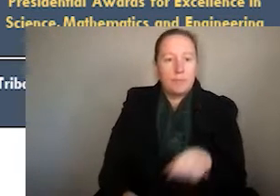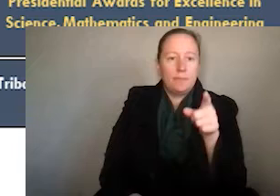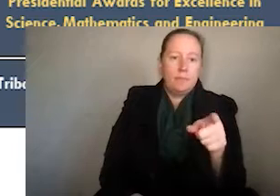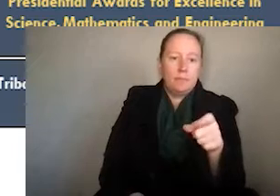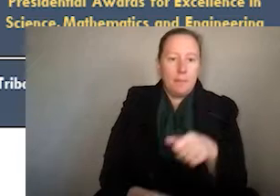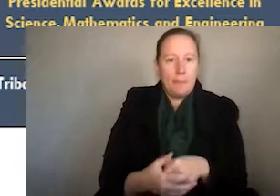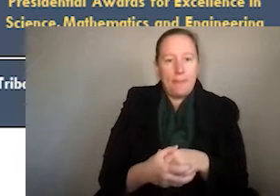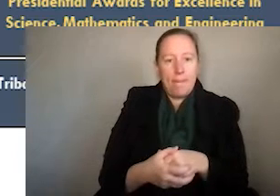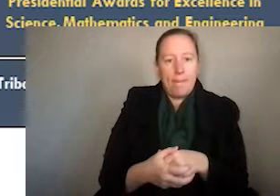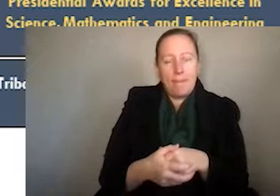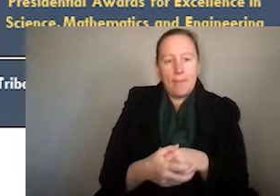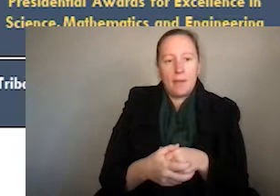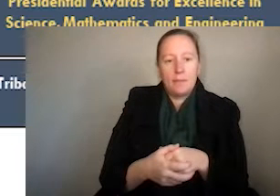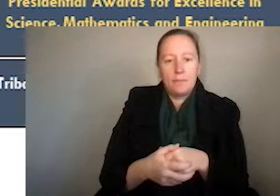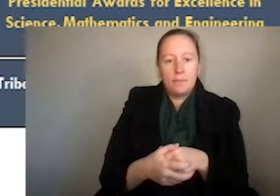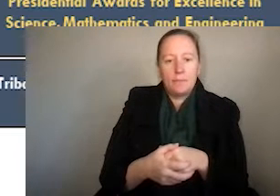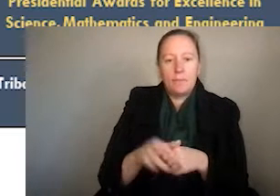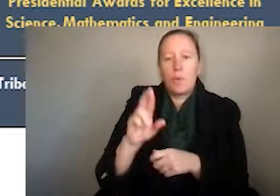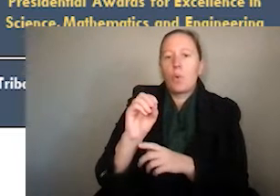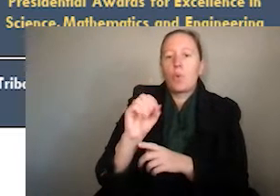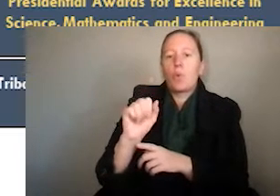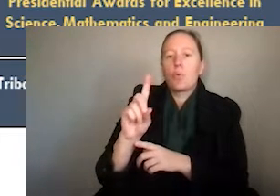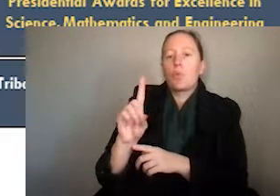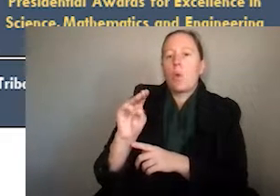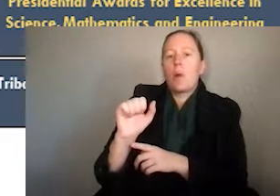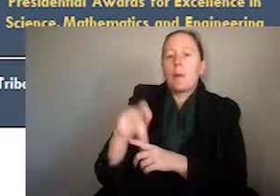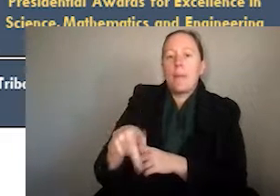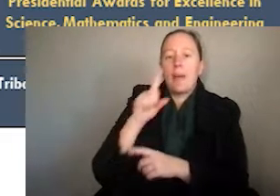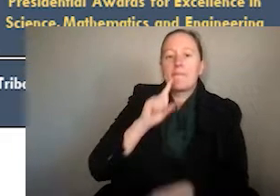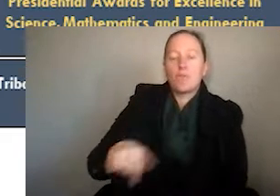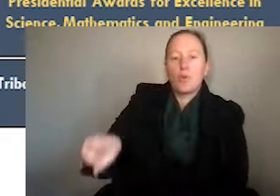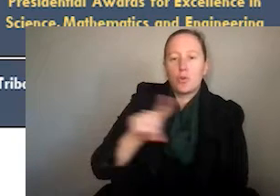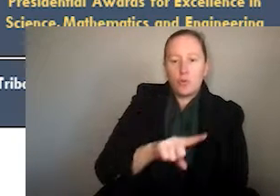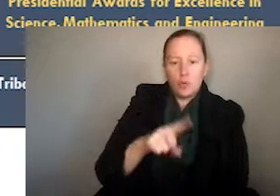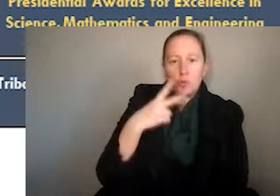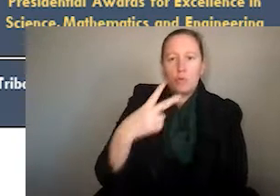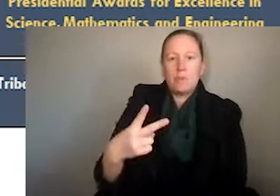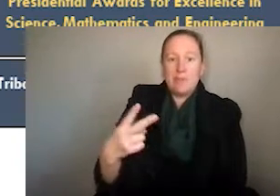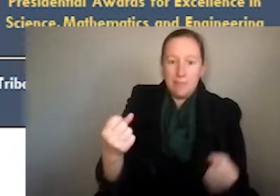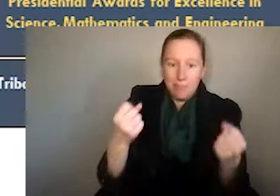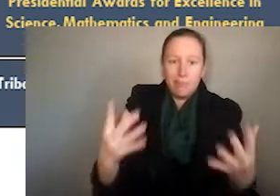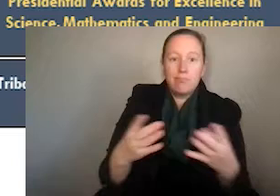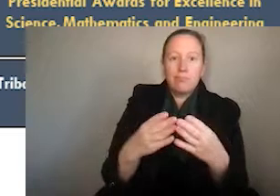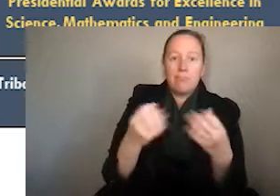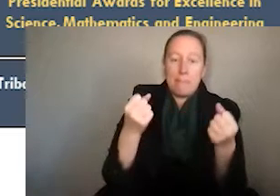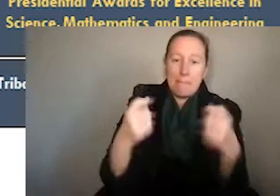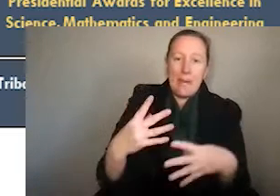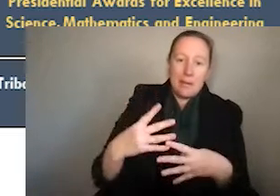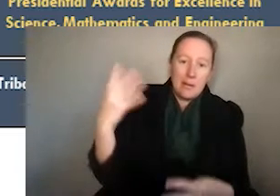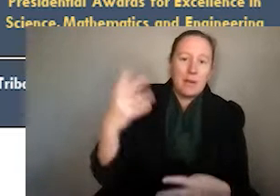This slide is a roadmap for you to see the breadth of programs at EDU. We will spend the rest of our time in